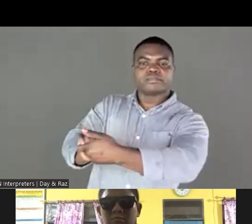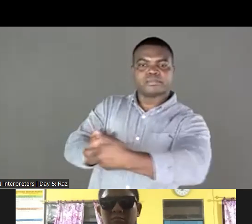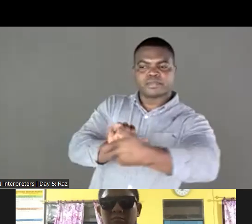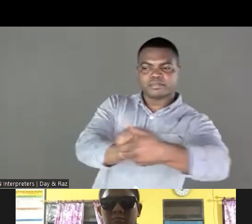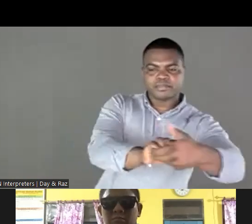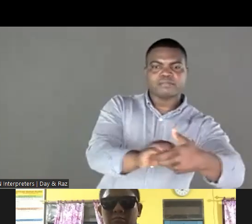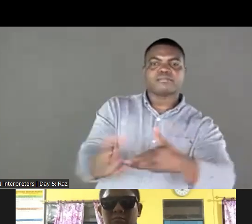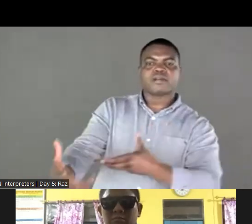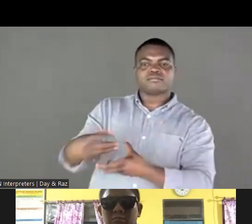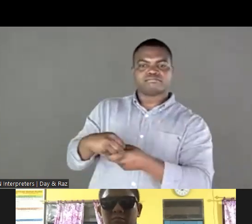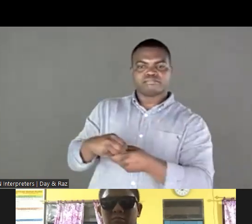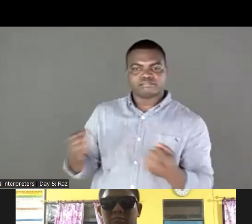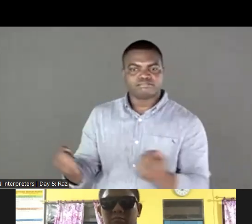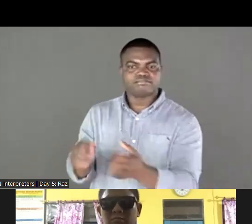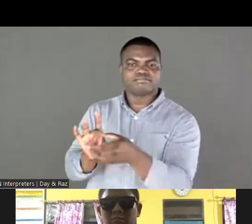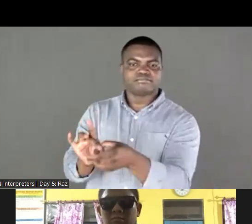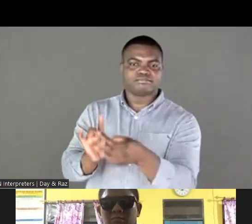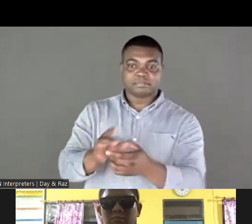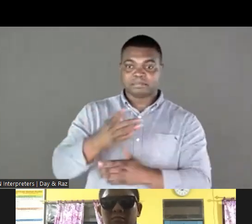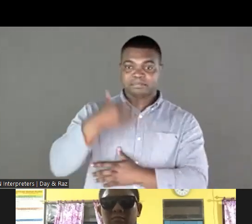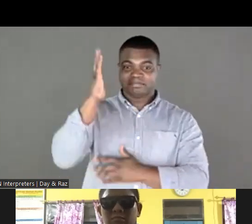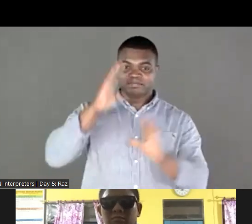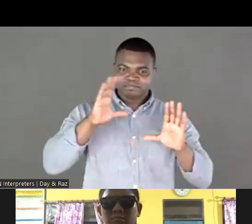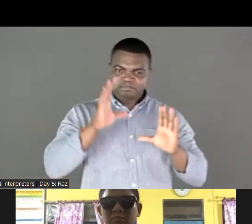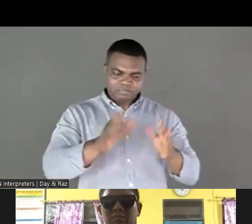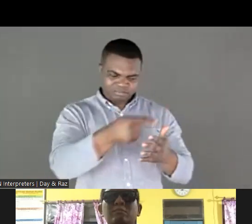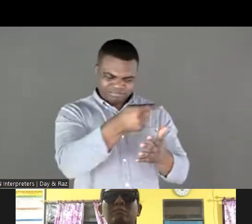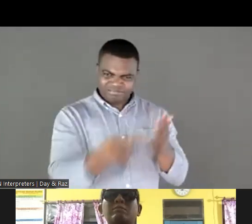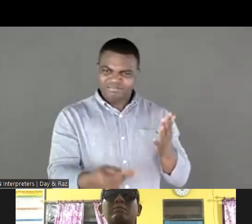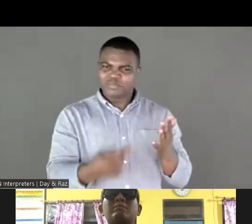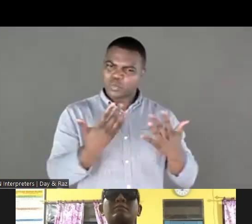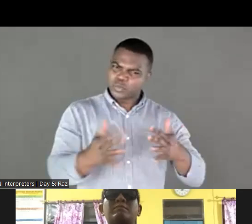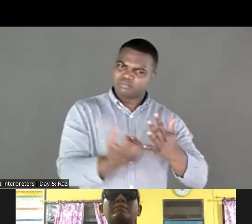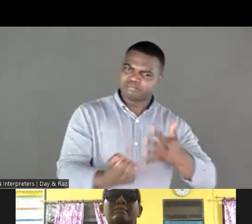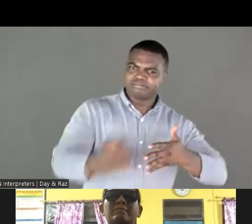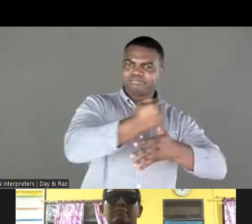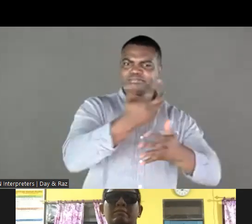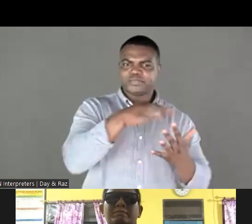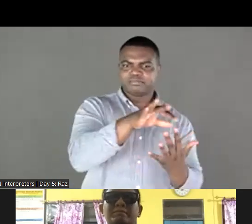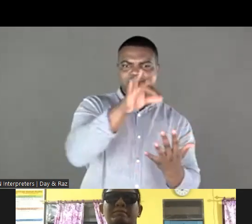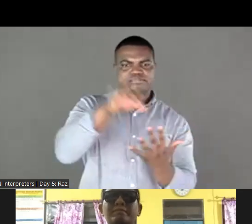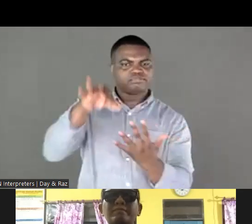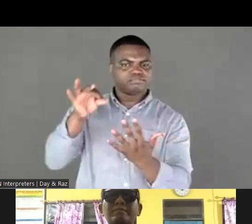and then our plans for a future study. As Rosario mentioned, my name is Talon of IDs, and I manage